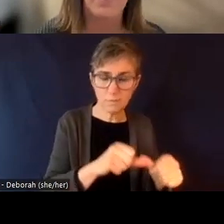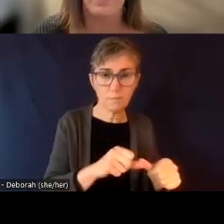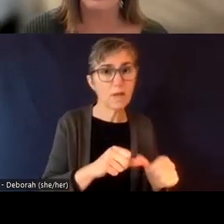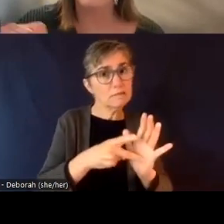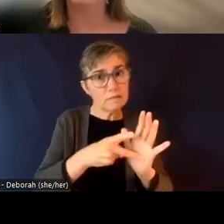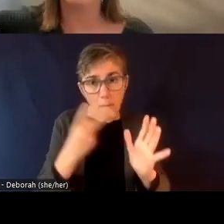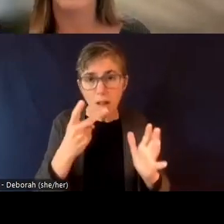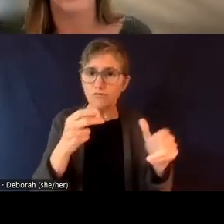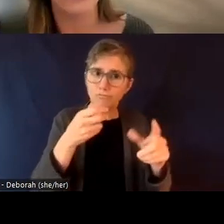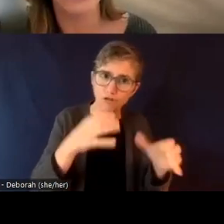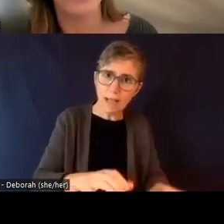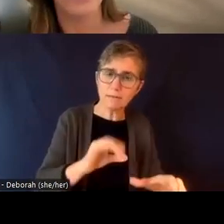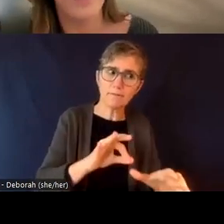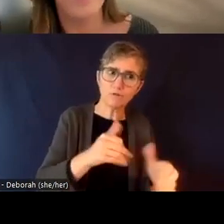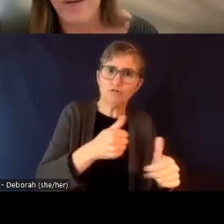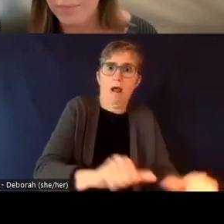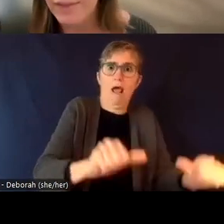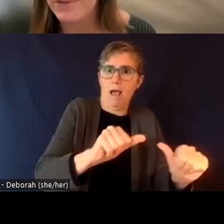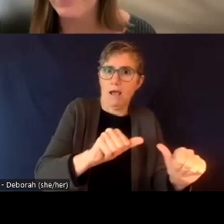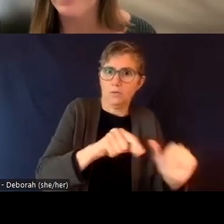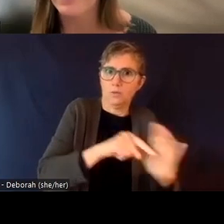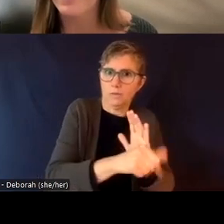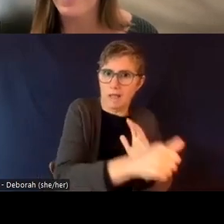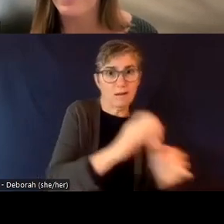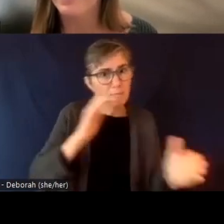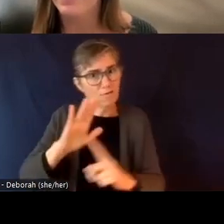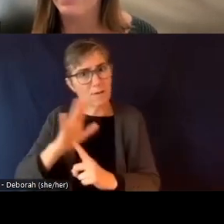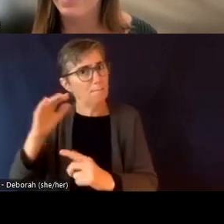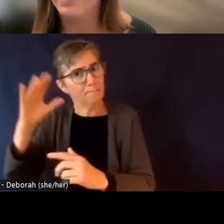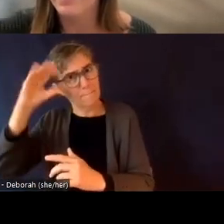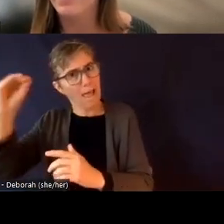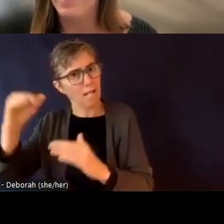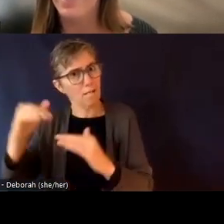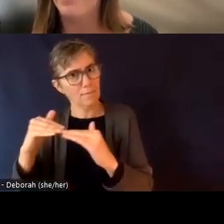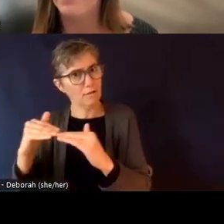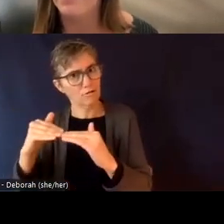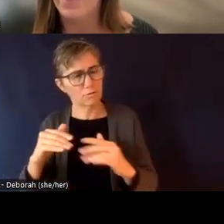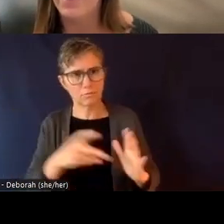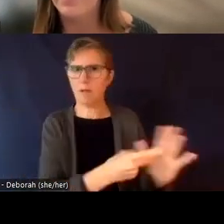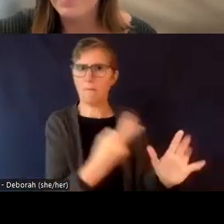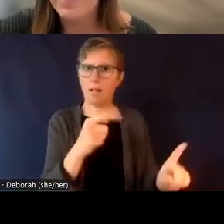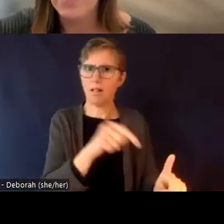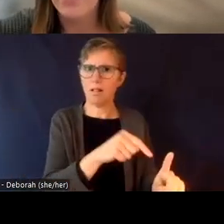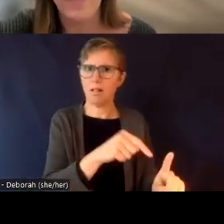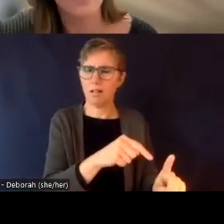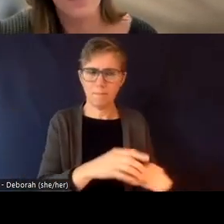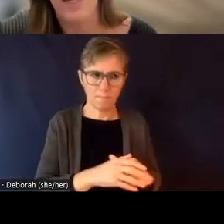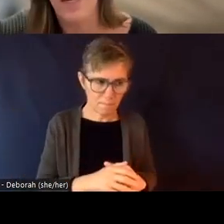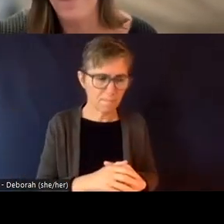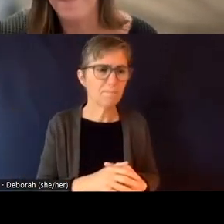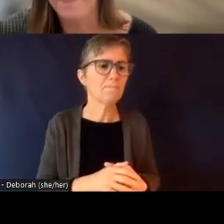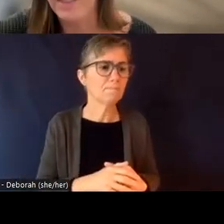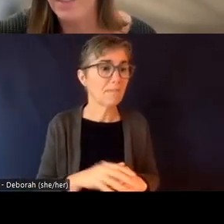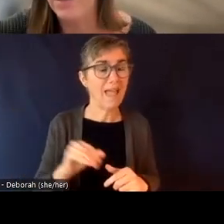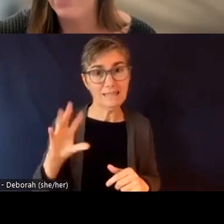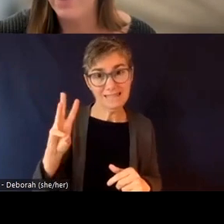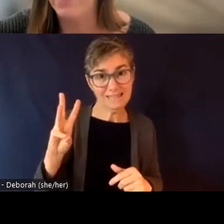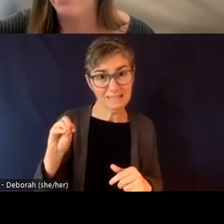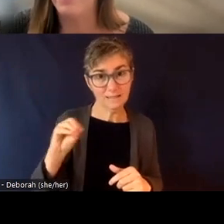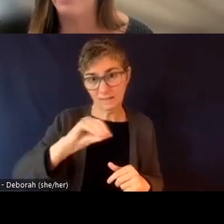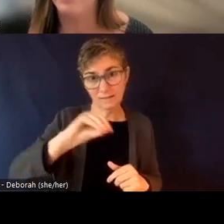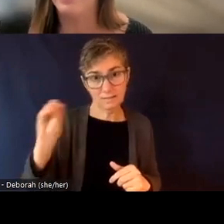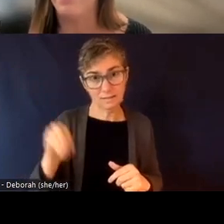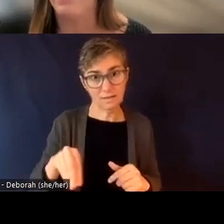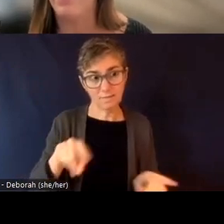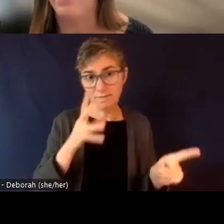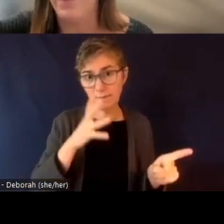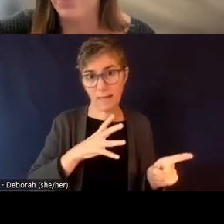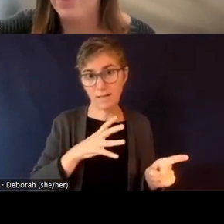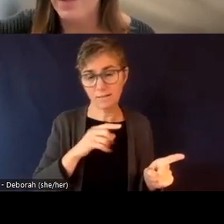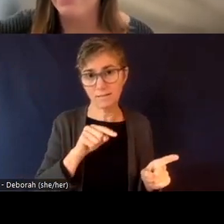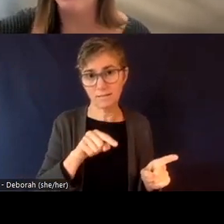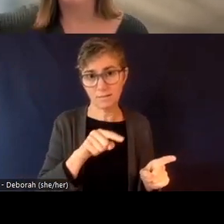the past year compared to male peers and nearly 60% of females at the time of that survey report